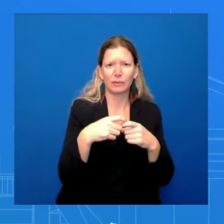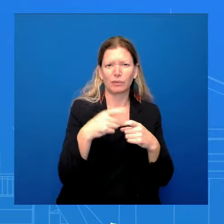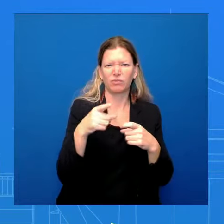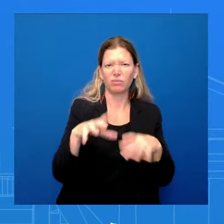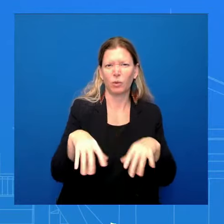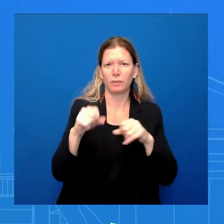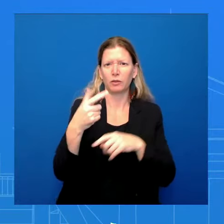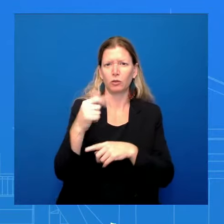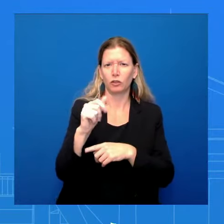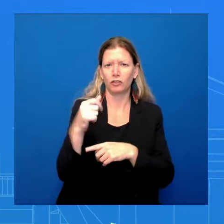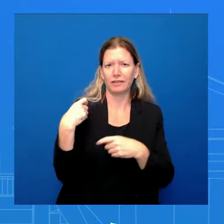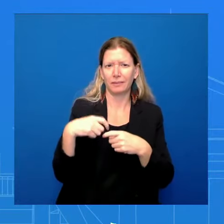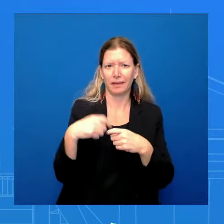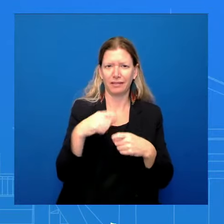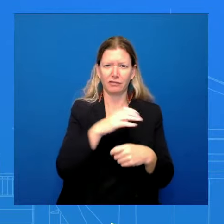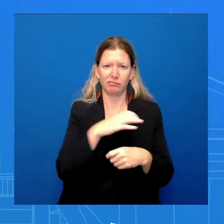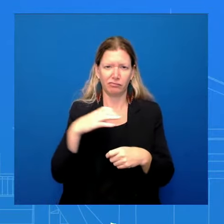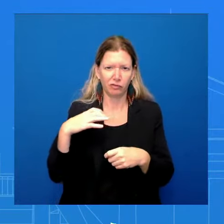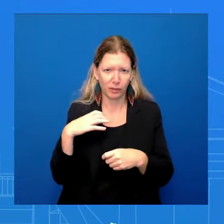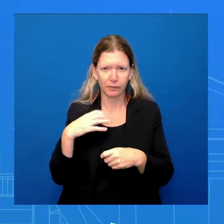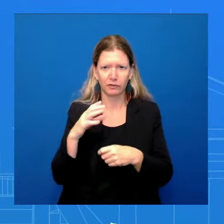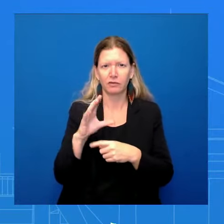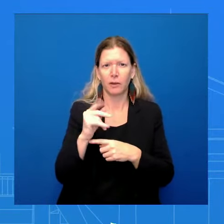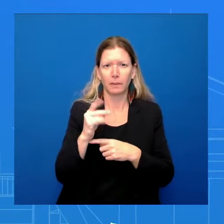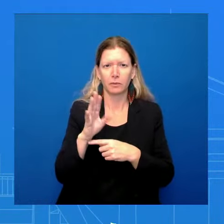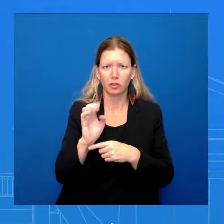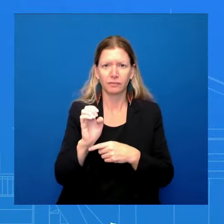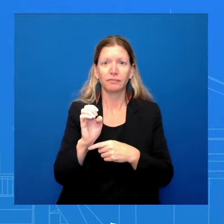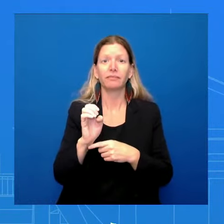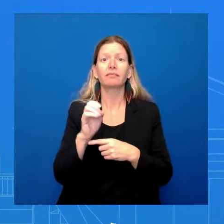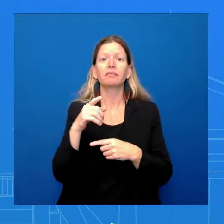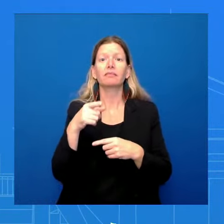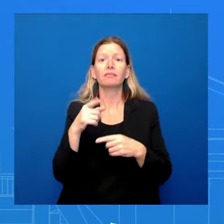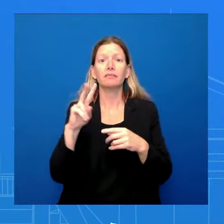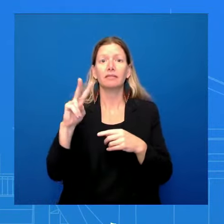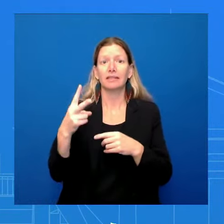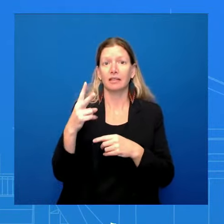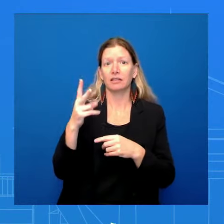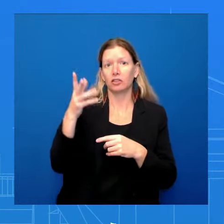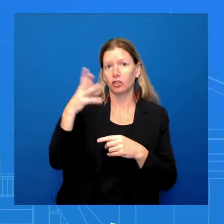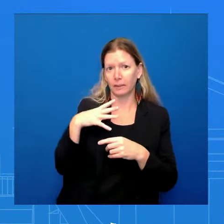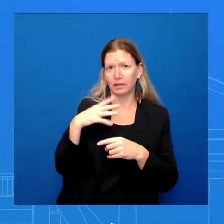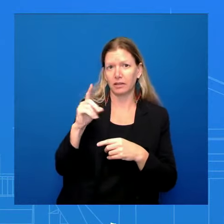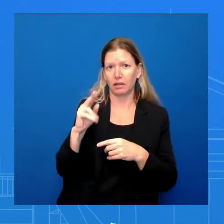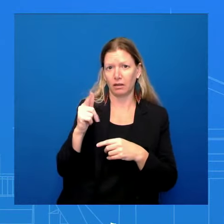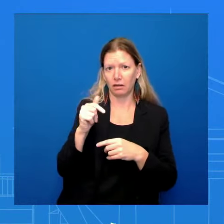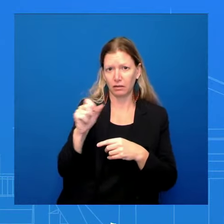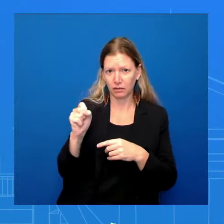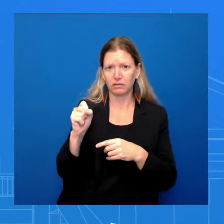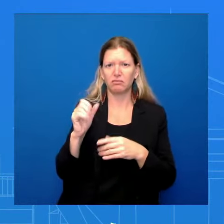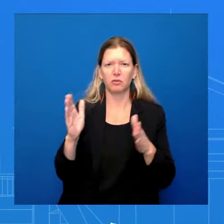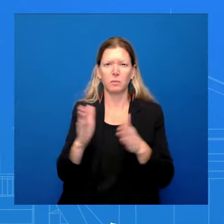Isabella Casillas Guzman will also be visiting Latino small-owned businesses [sic. Latino-owned small businesses] in Washington, D.C.,